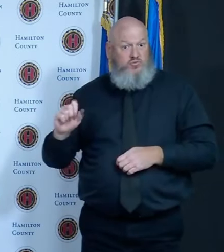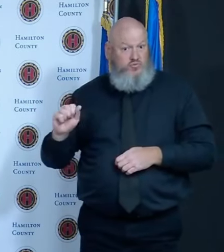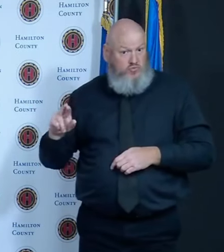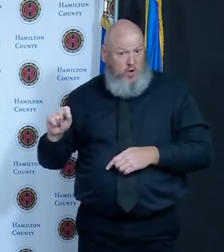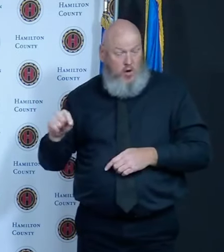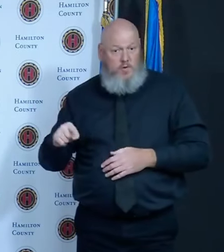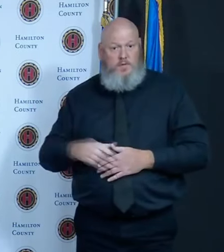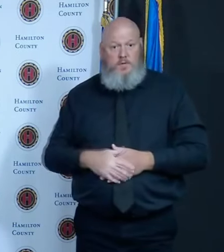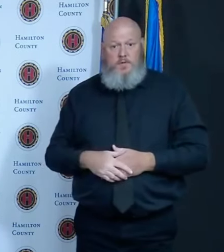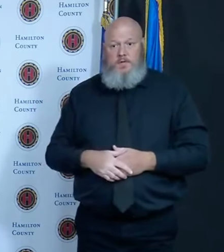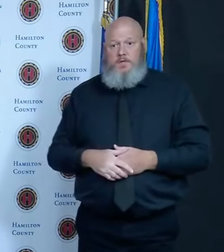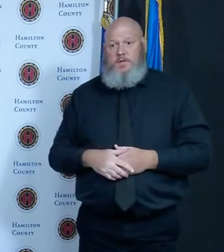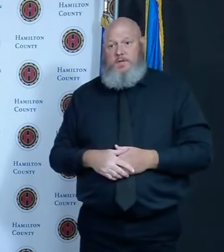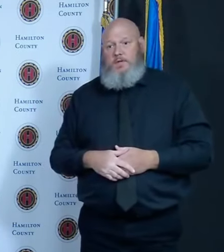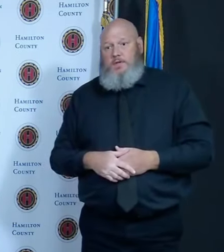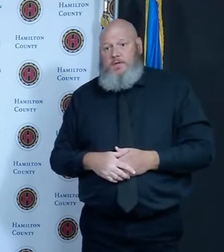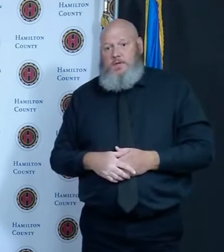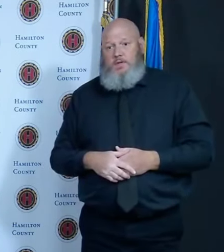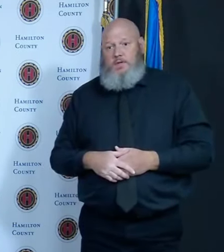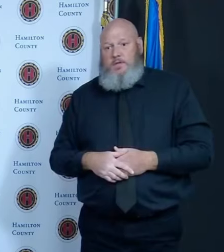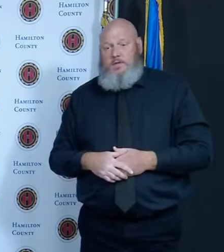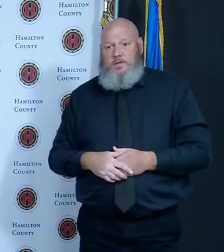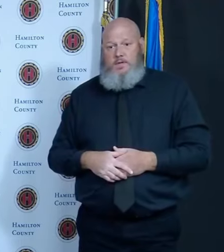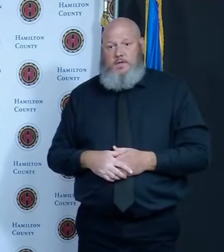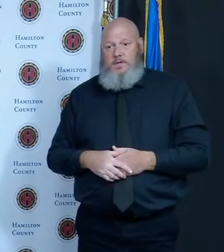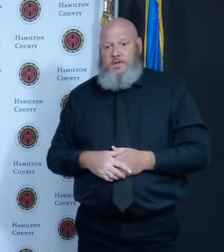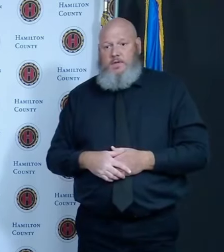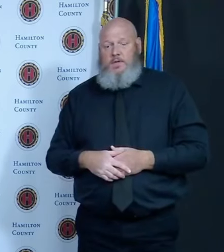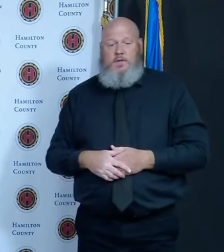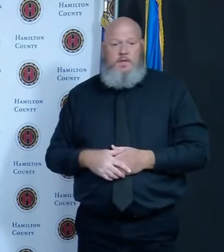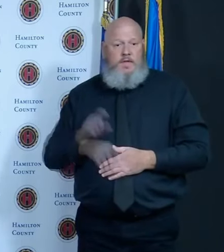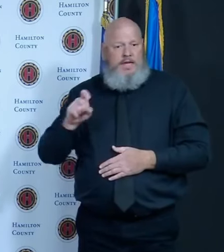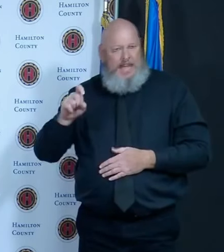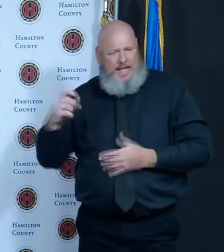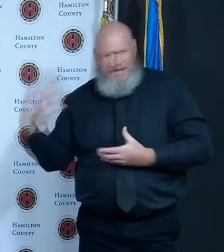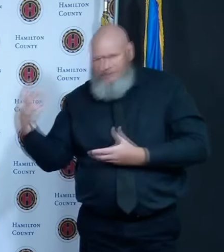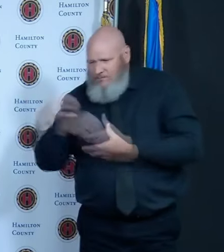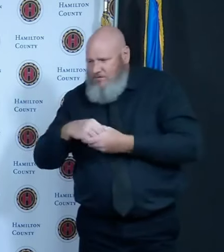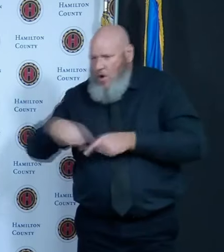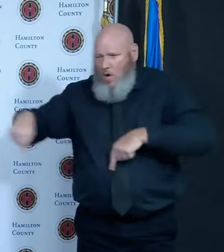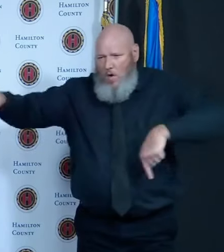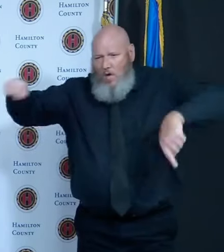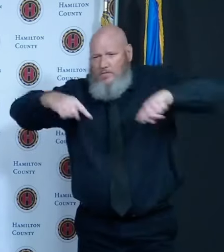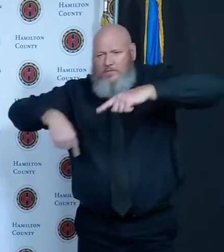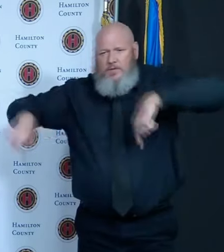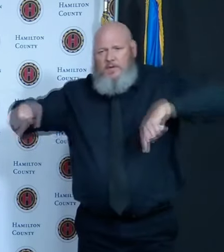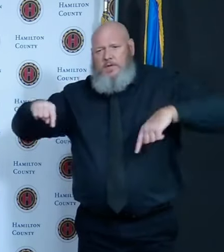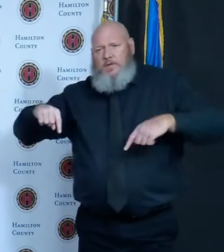being led by some of the prominent CEOs in town but it involves government it